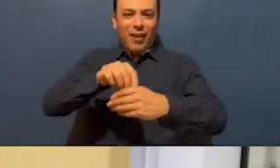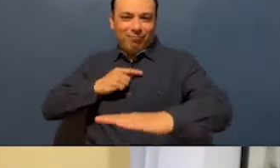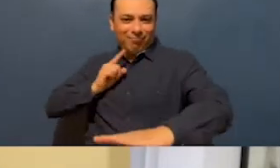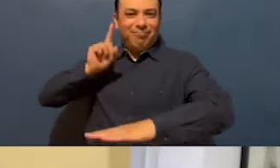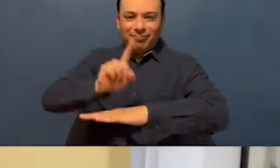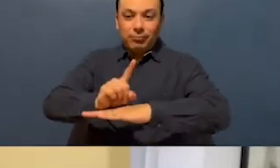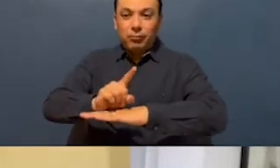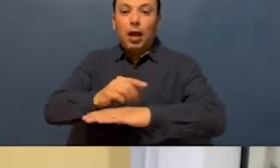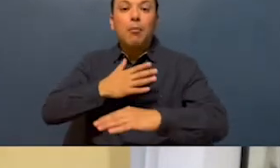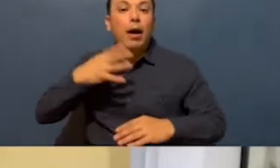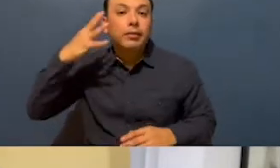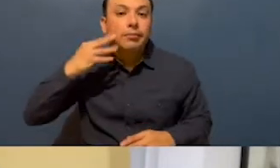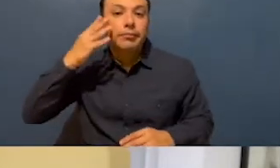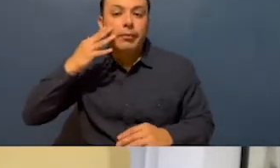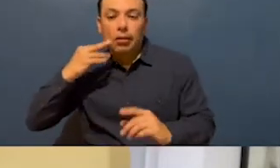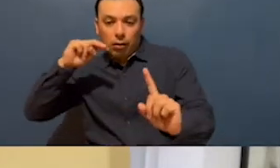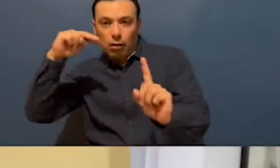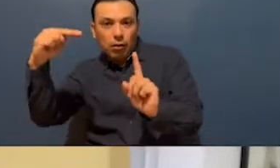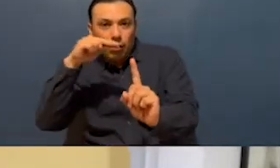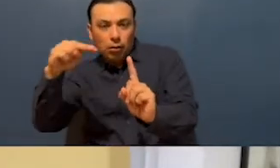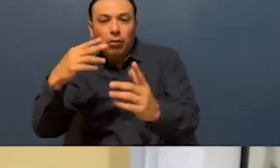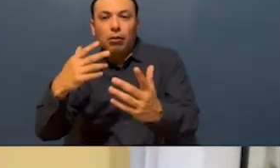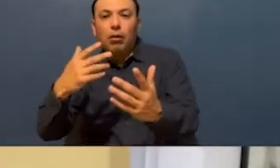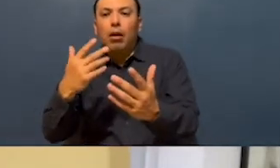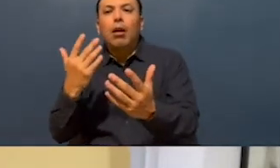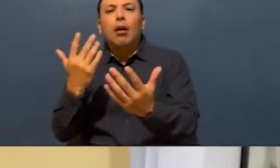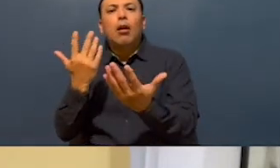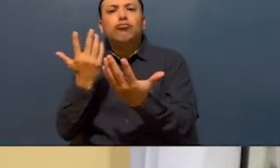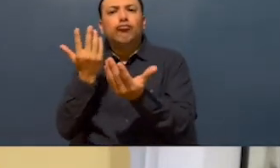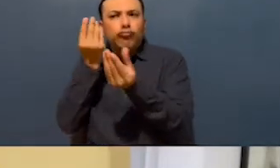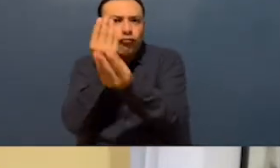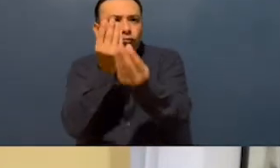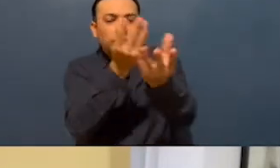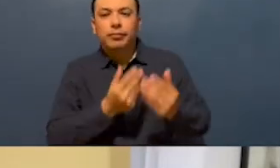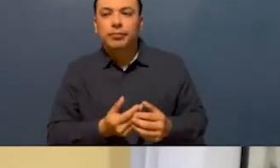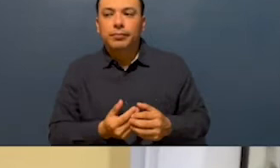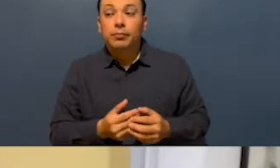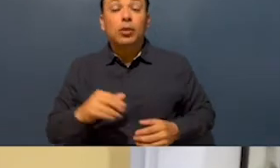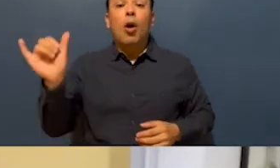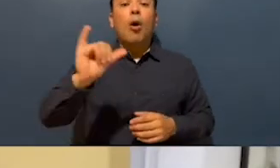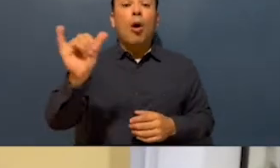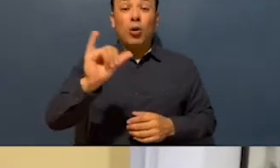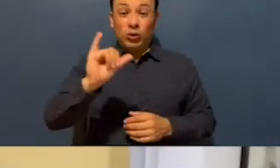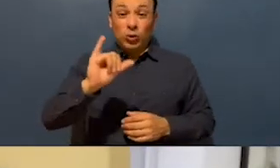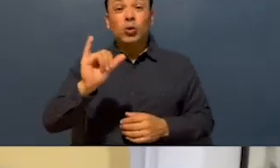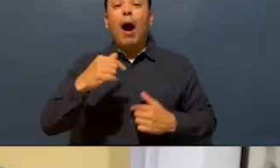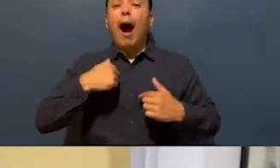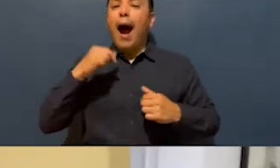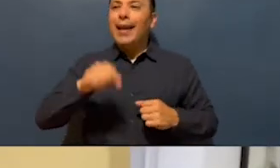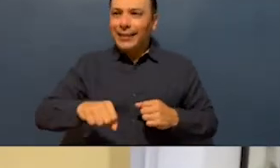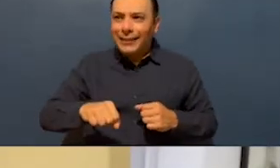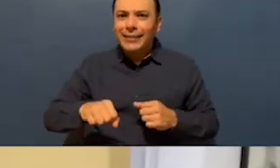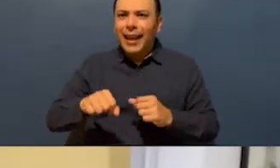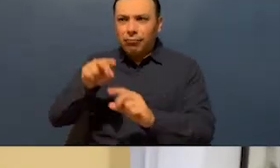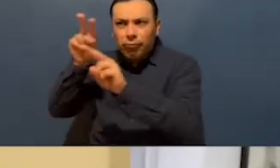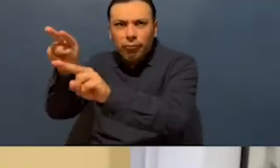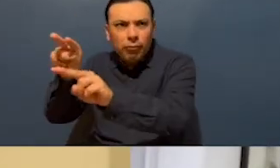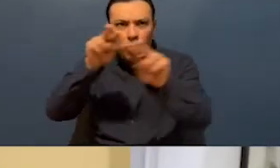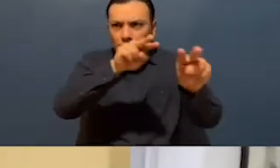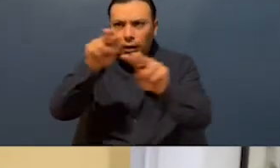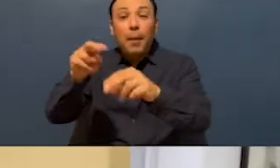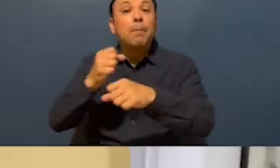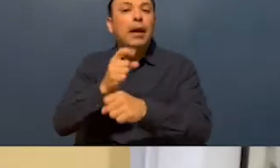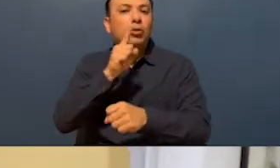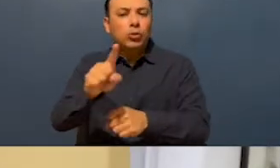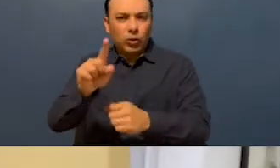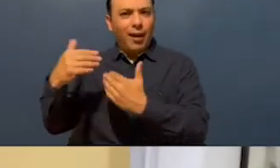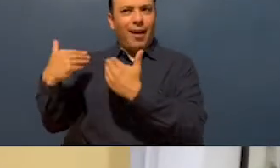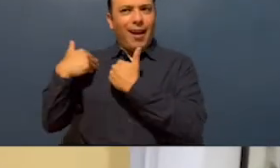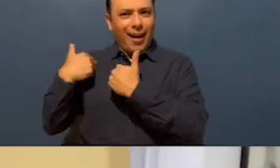perspective and really holding folks accountable, I think, to making sure that we aren't